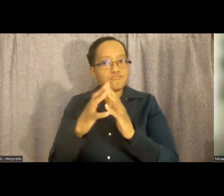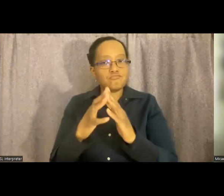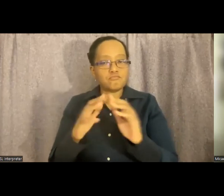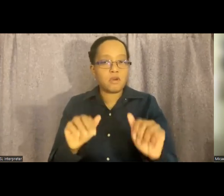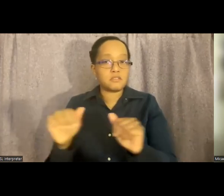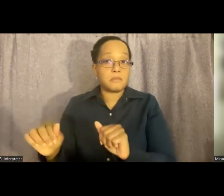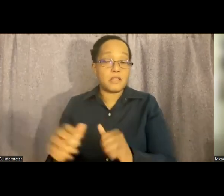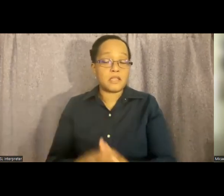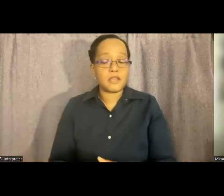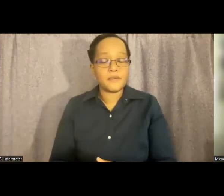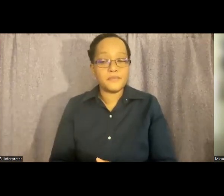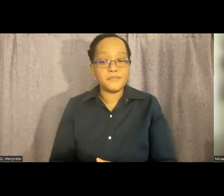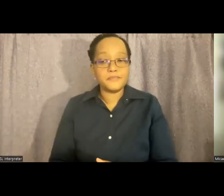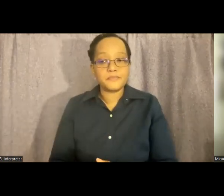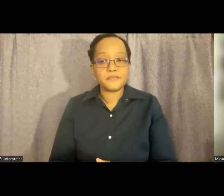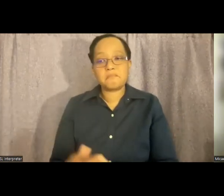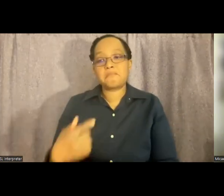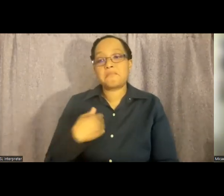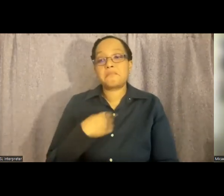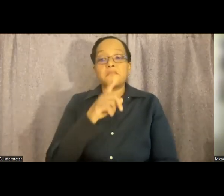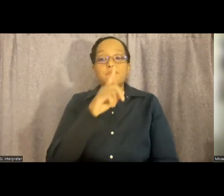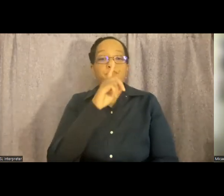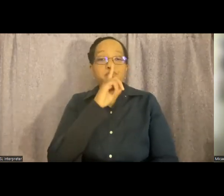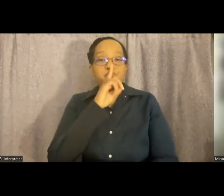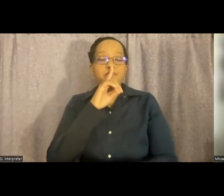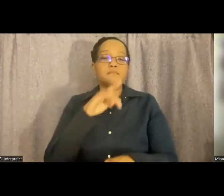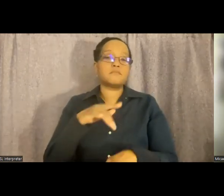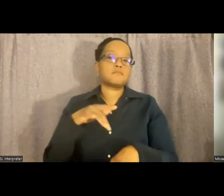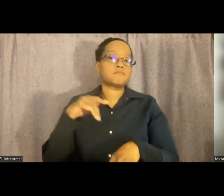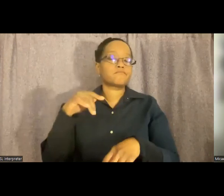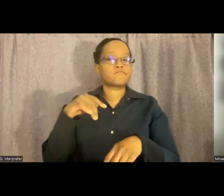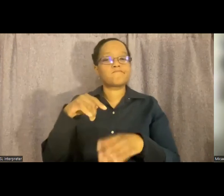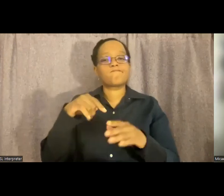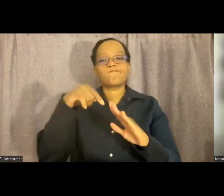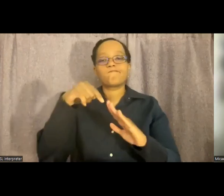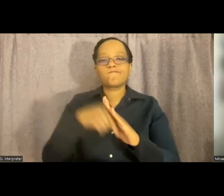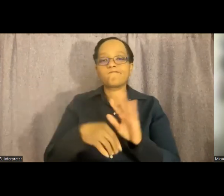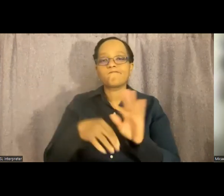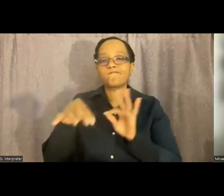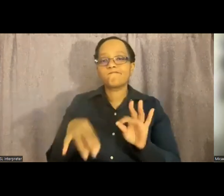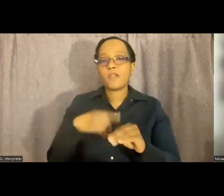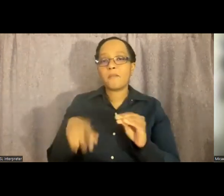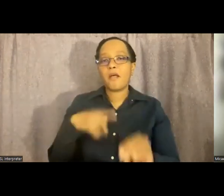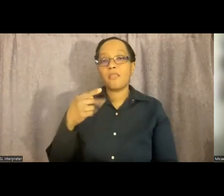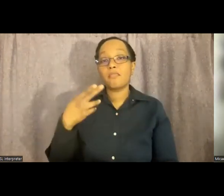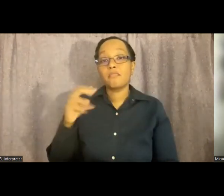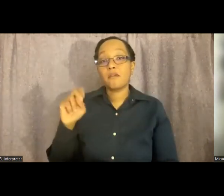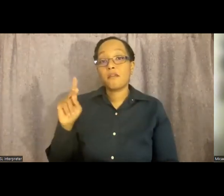I do not going to a lot about the specifics of the Kelsey's approach.